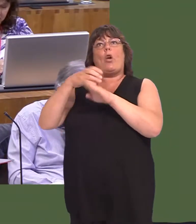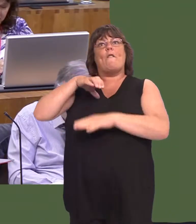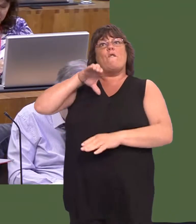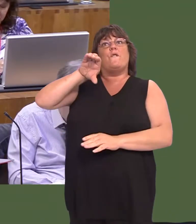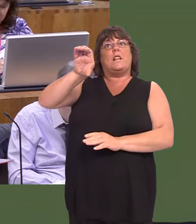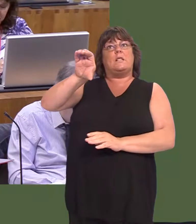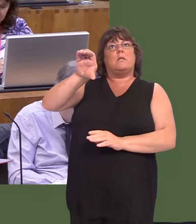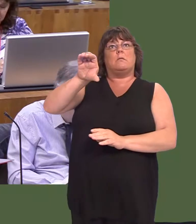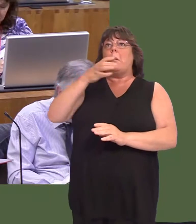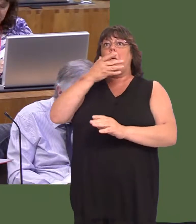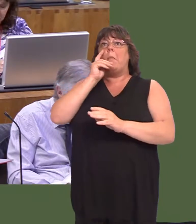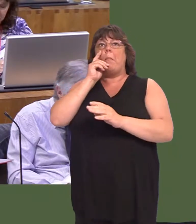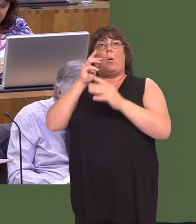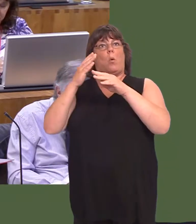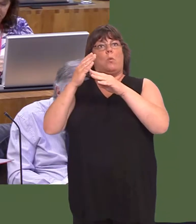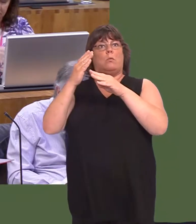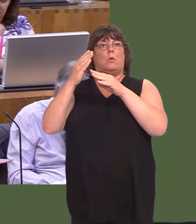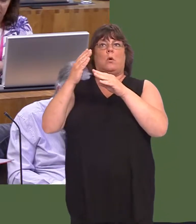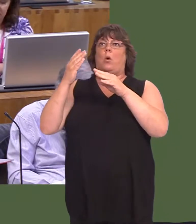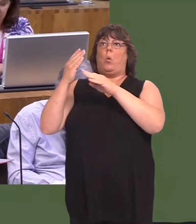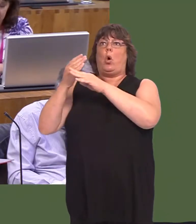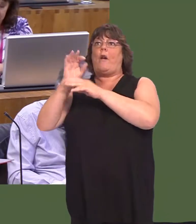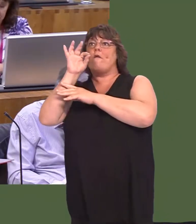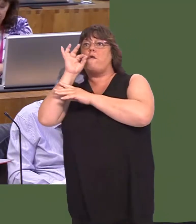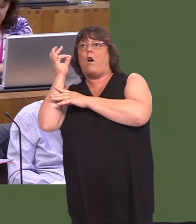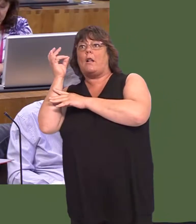She will know that there are people who travel back and for between Toulouse, Filton and